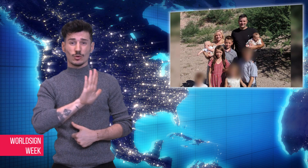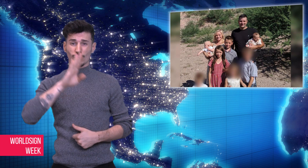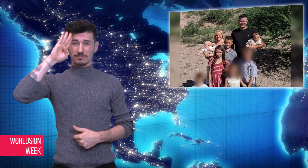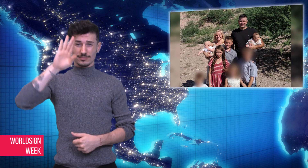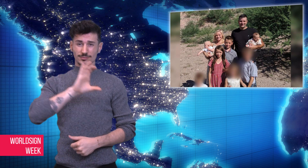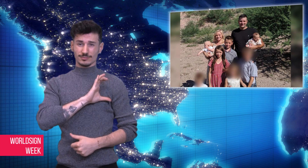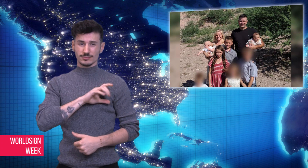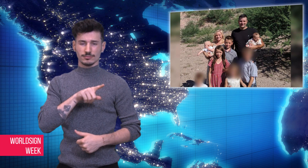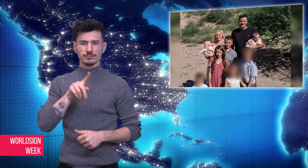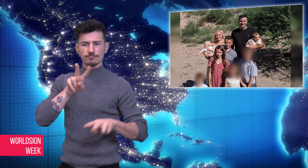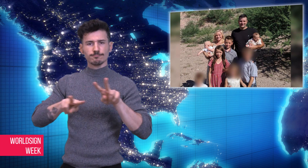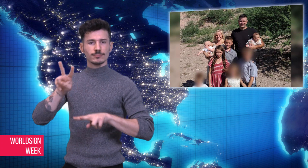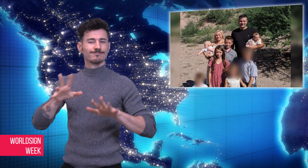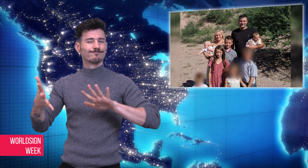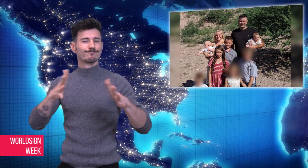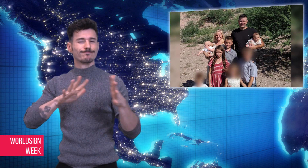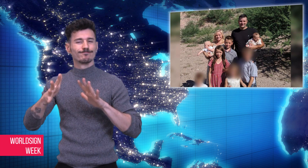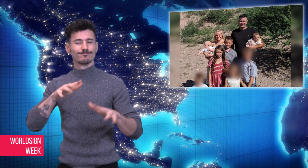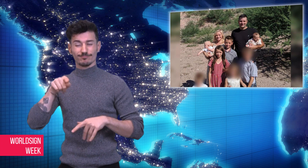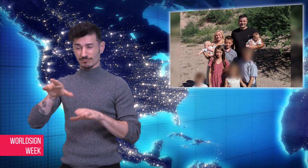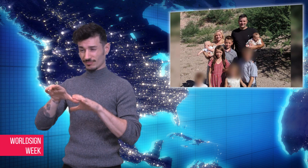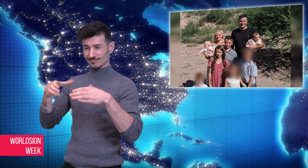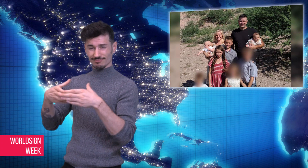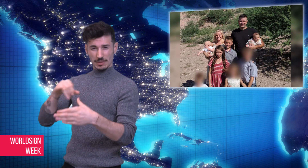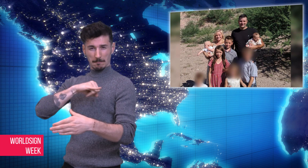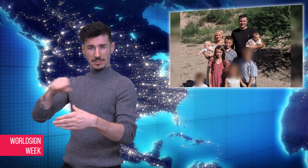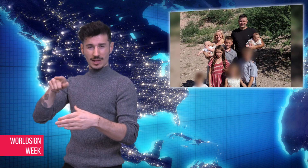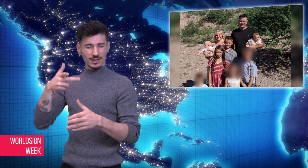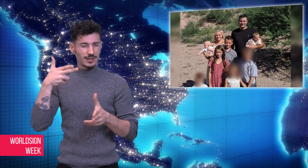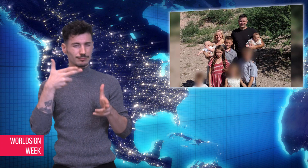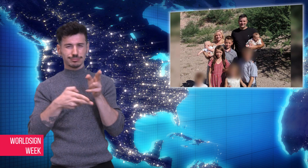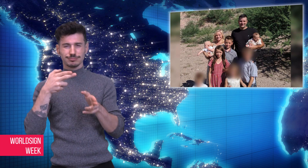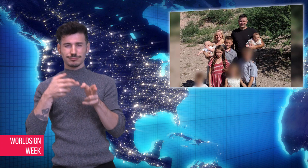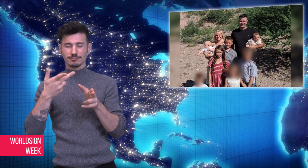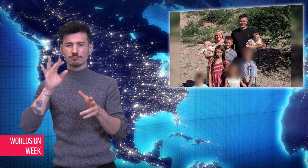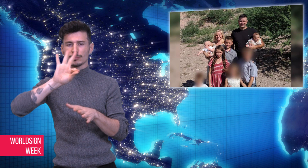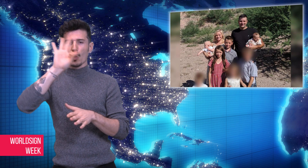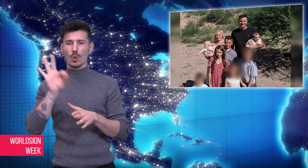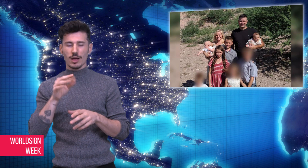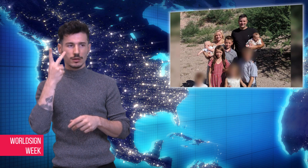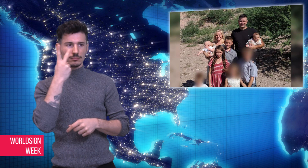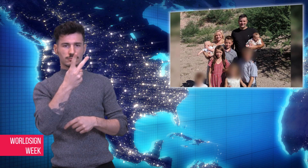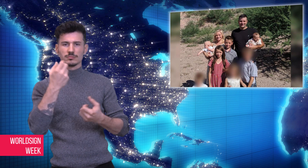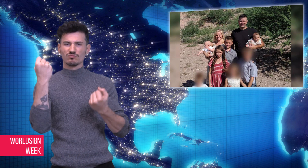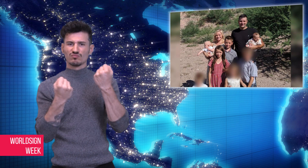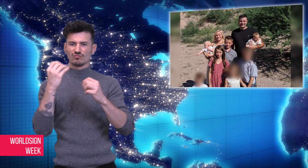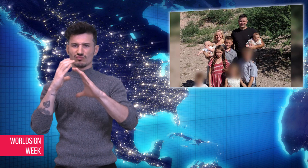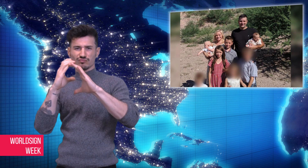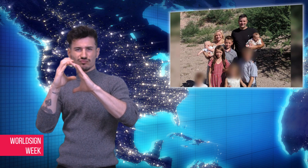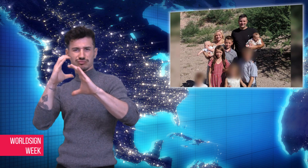Mexican security officials suspect the gunmen may have